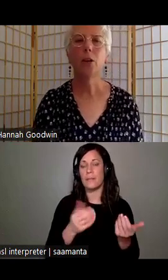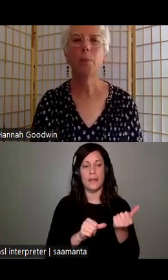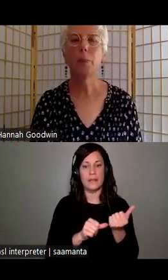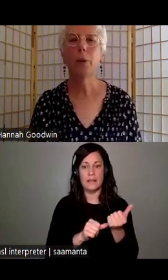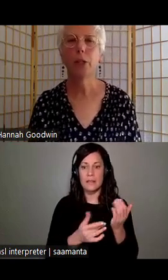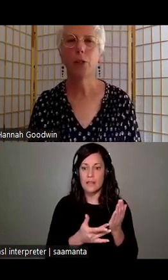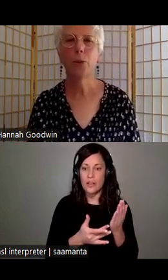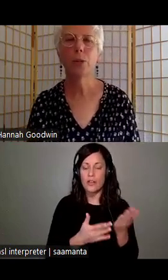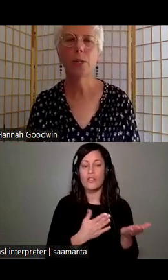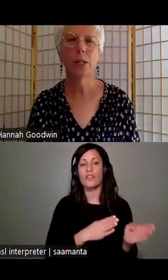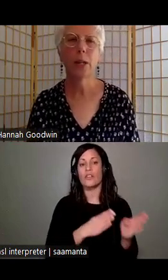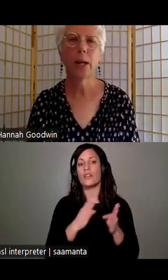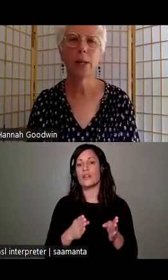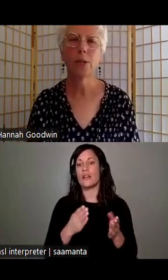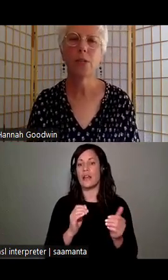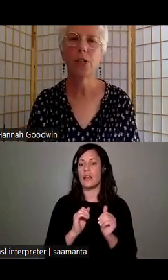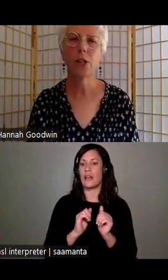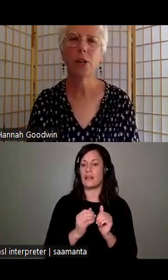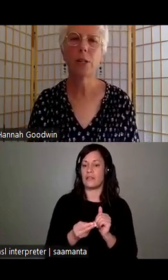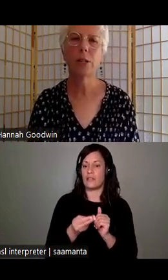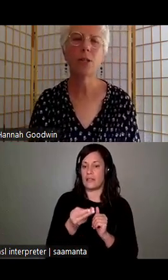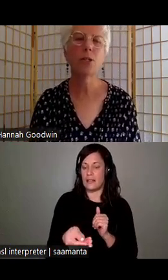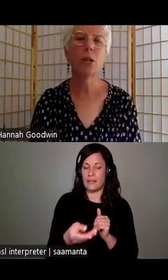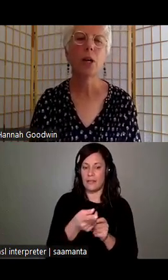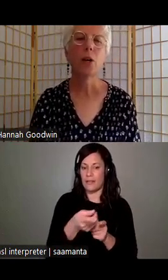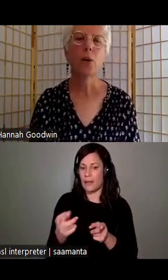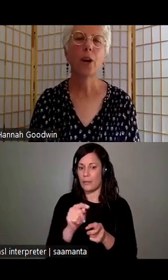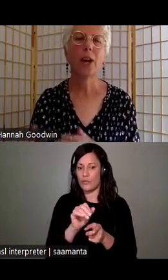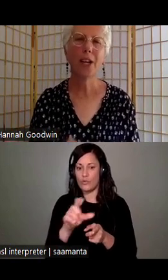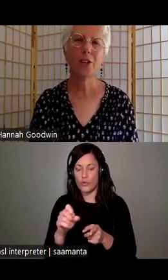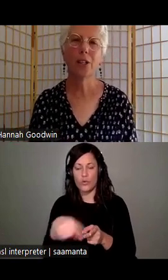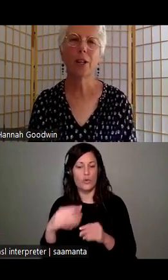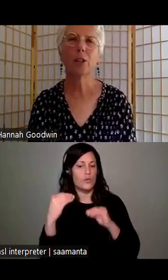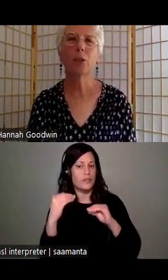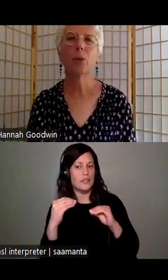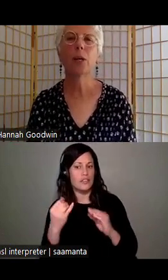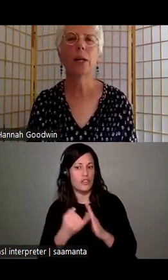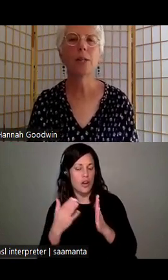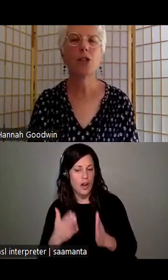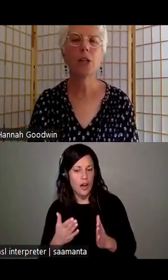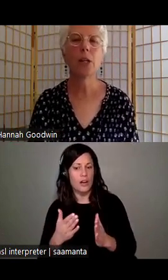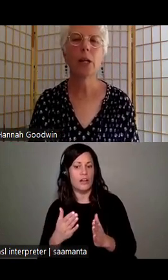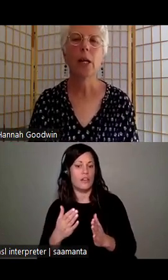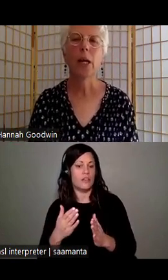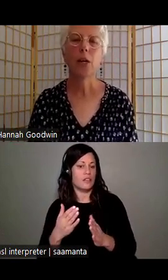It could be putting tools into the hands of teaching artists who are anchored in a cultural organization.